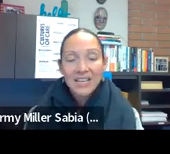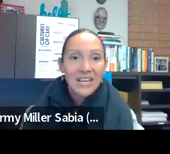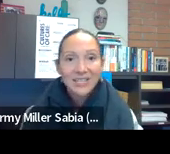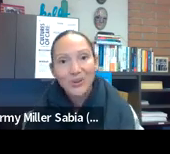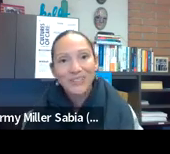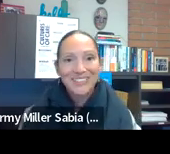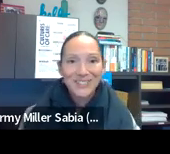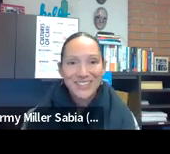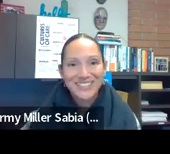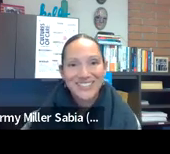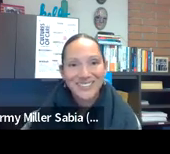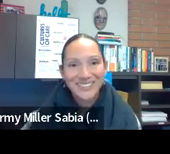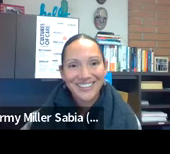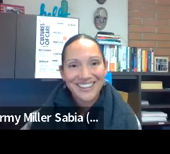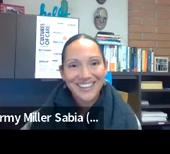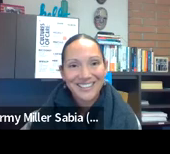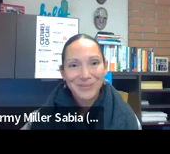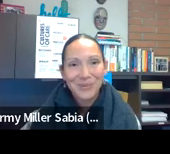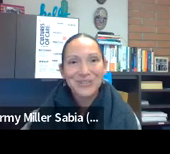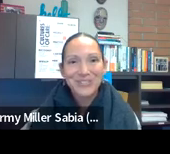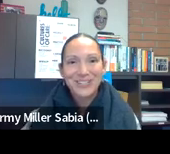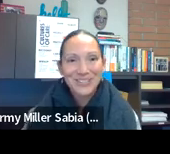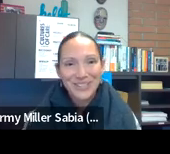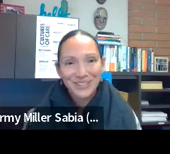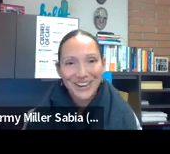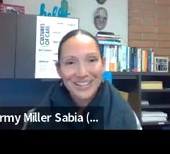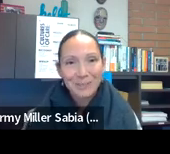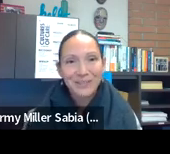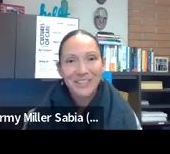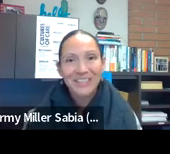Tech is only as good as you know as one knows how to use it right.